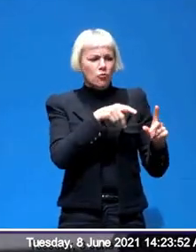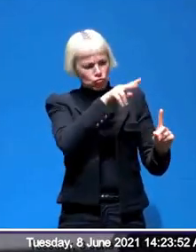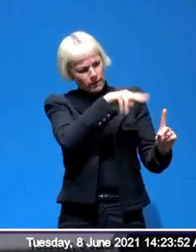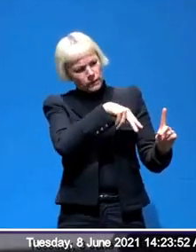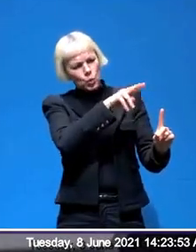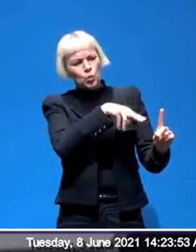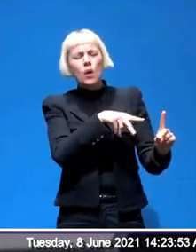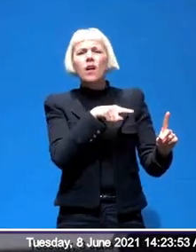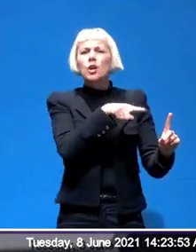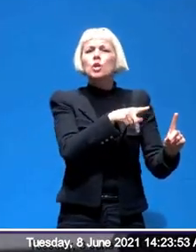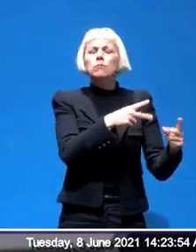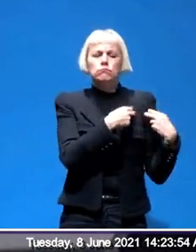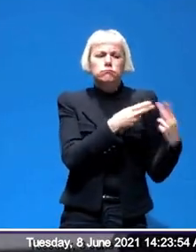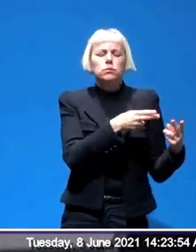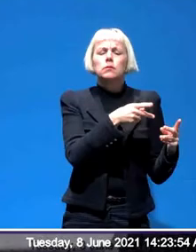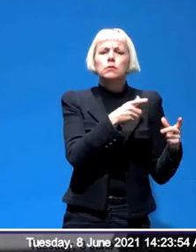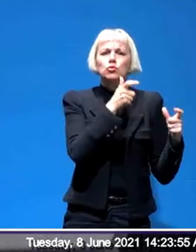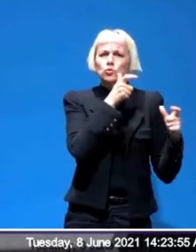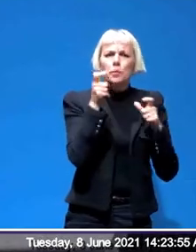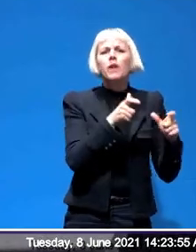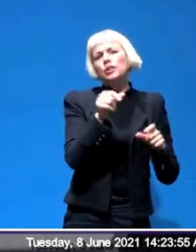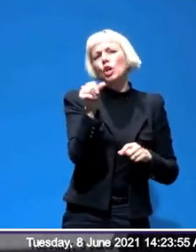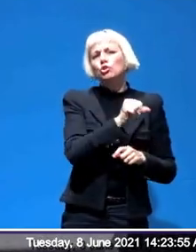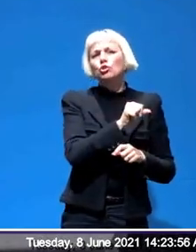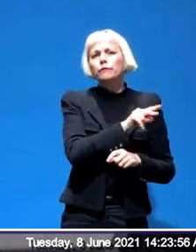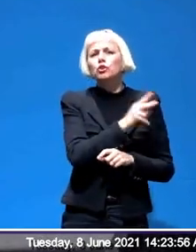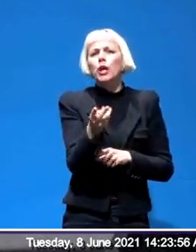changed that. In hindsight, if I was to do it again, I would have changed it.